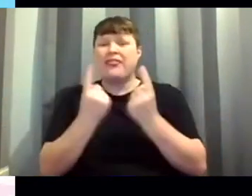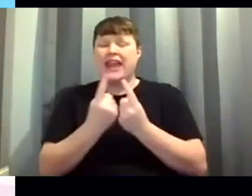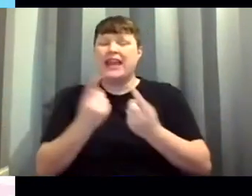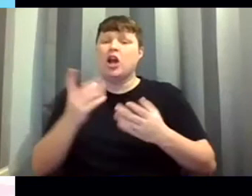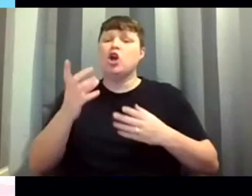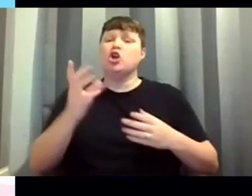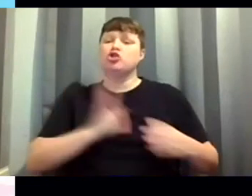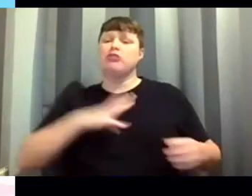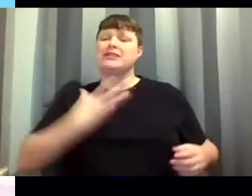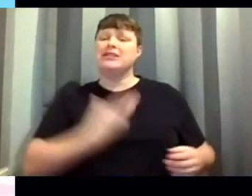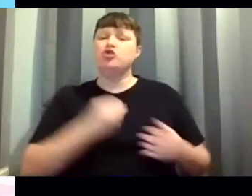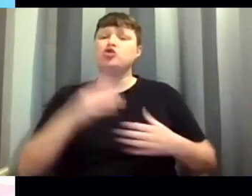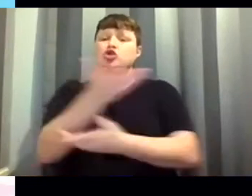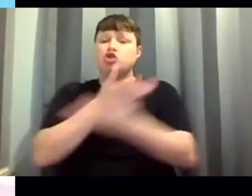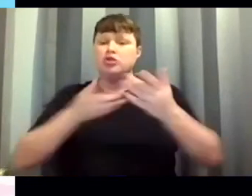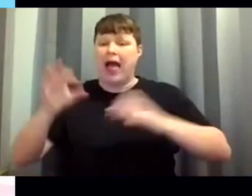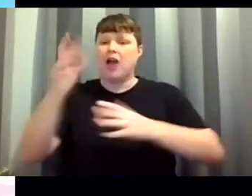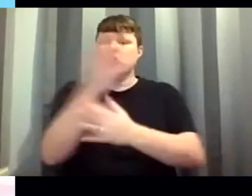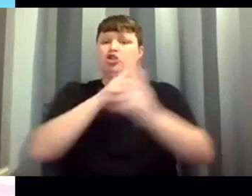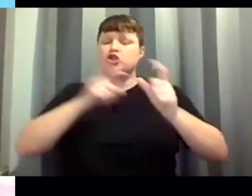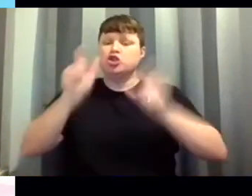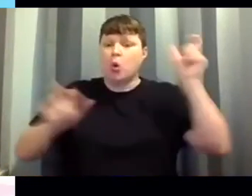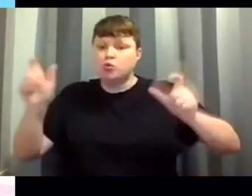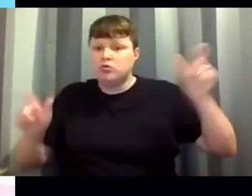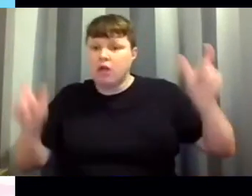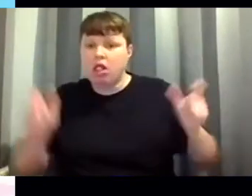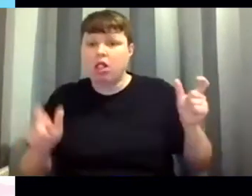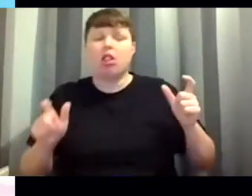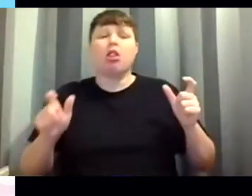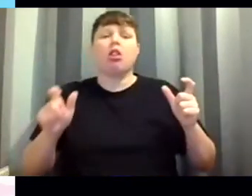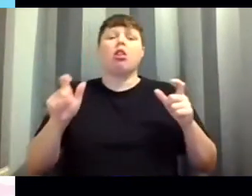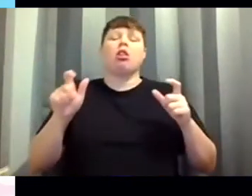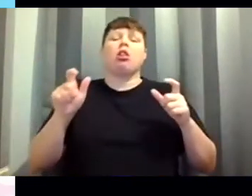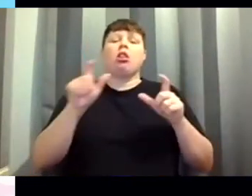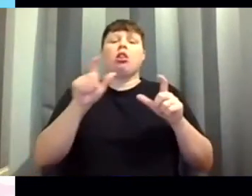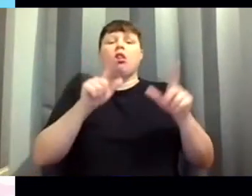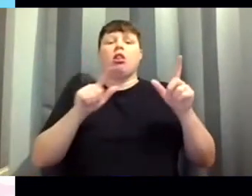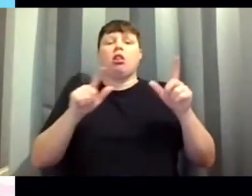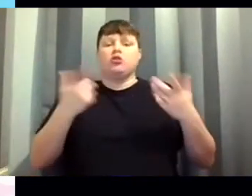replacement therapy and then, for most trans men breast binding or removals (top surgery) and, for